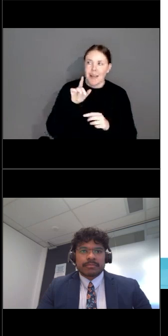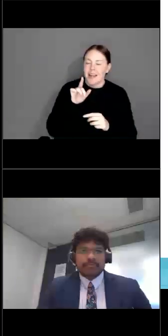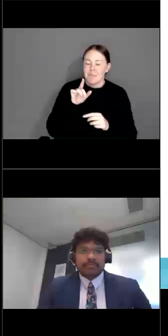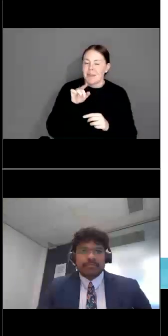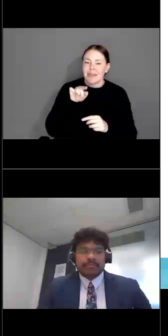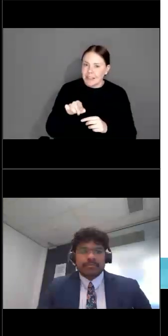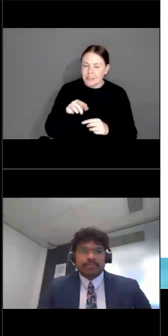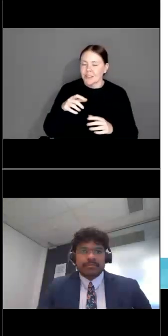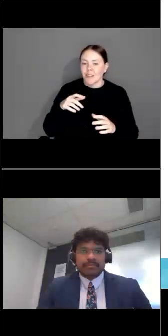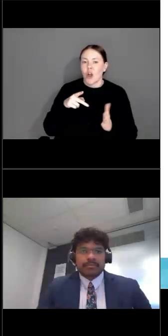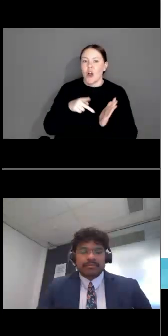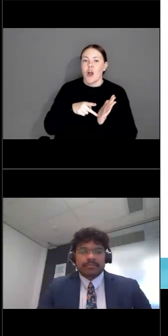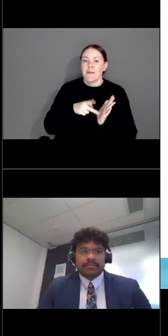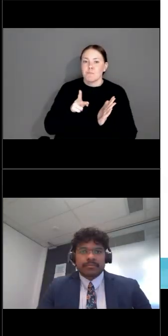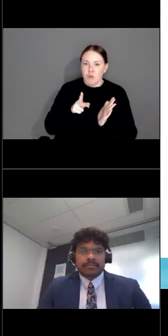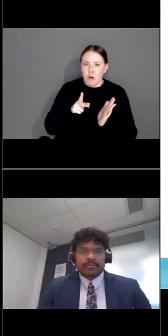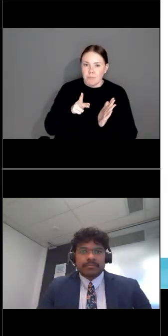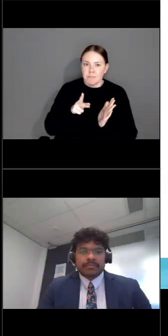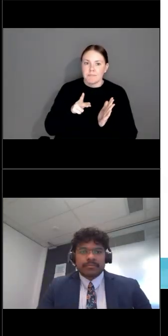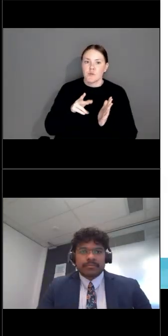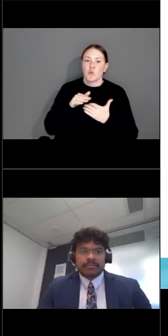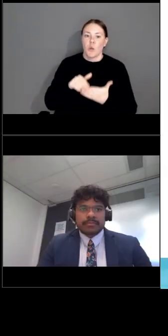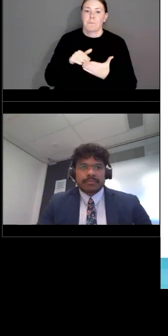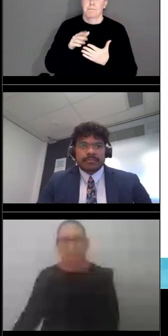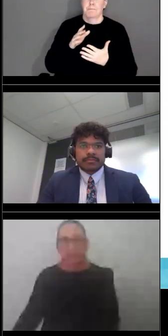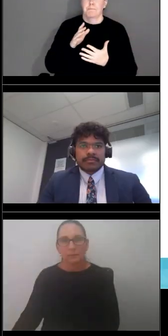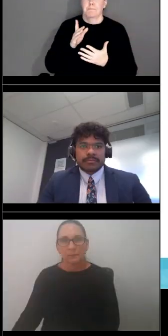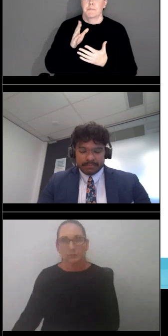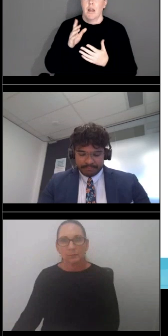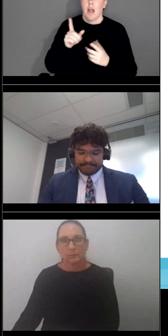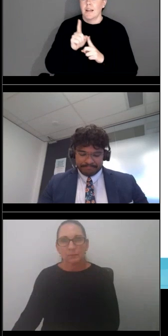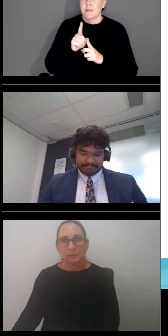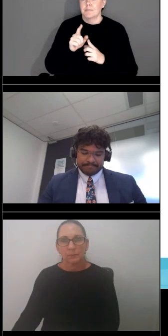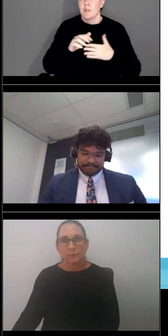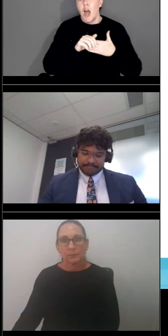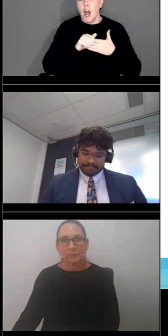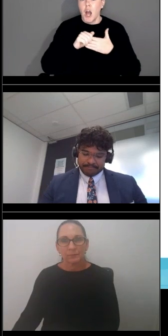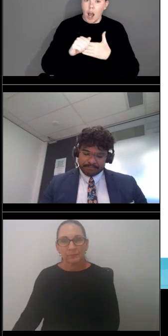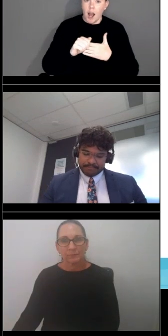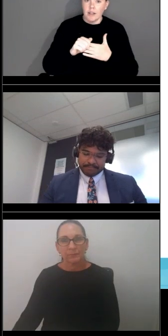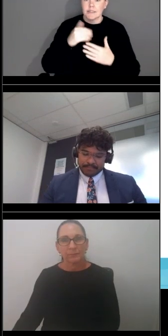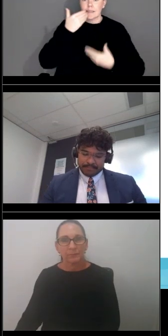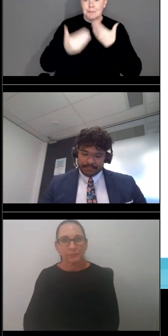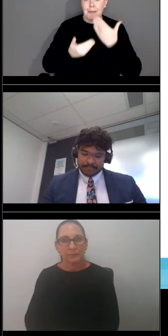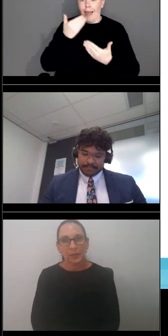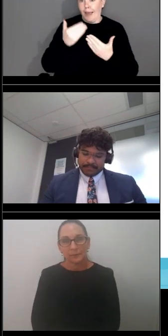information about what's on the card so it's just a guide and I think that's the thing too is it's